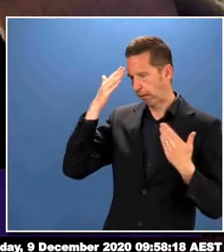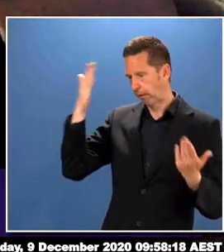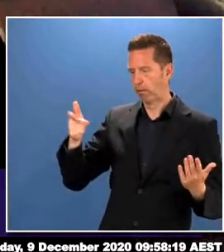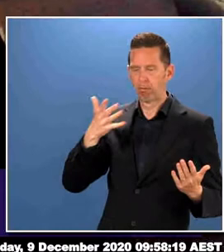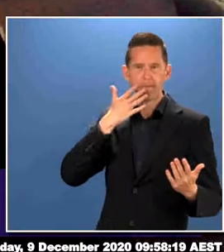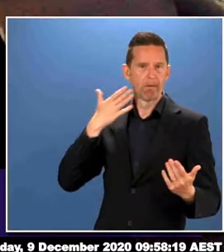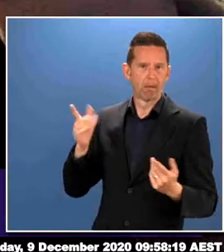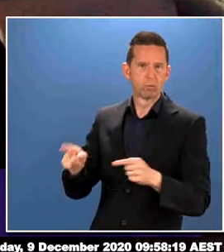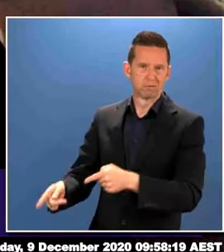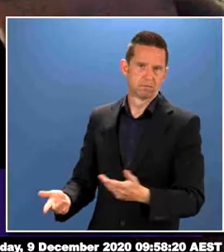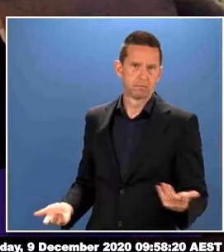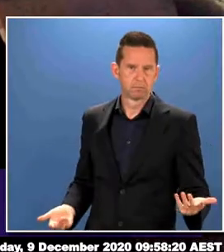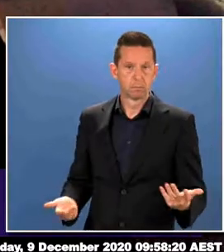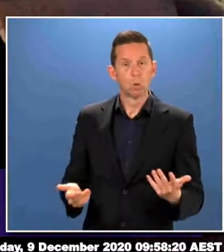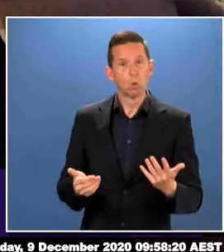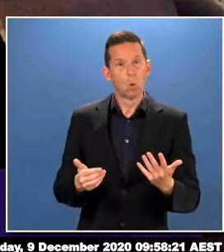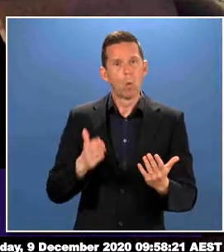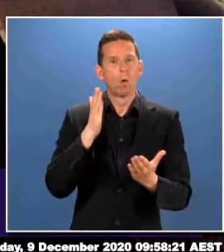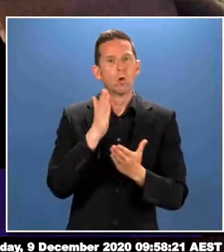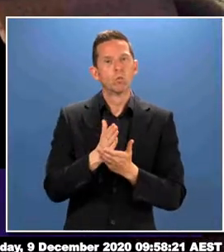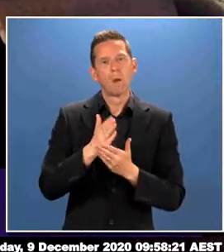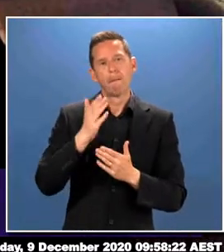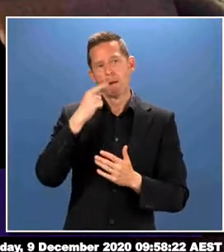challenging in which people might underestimate you and how much work